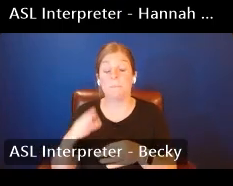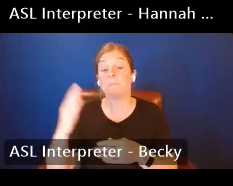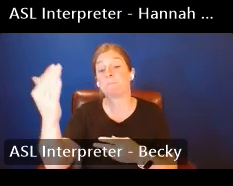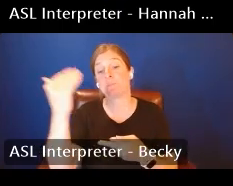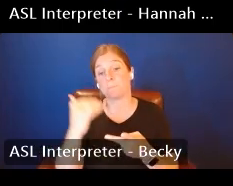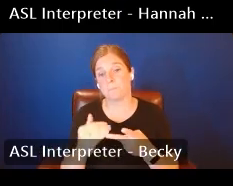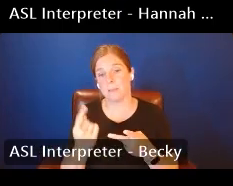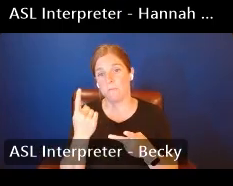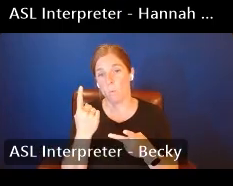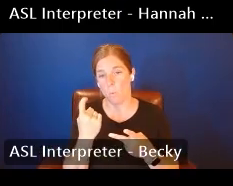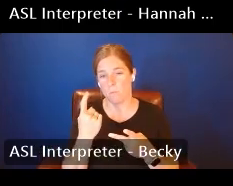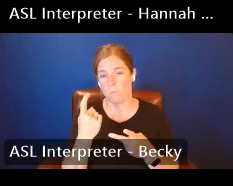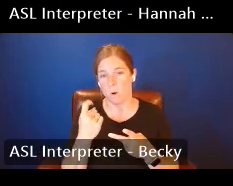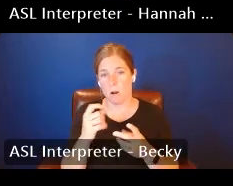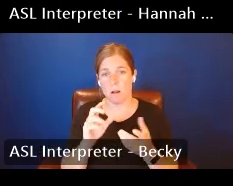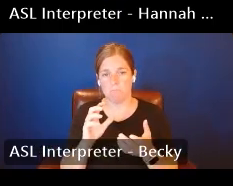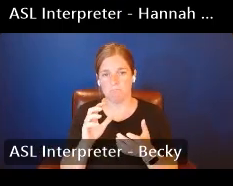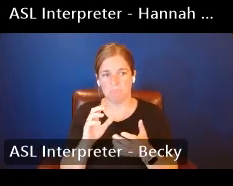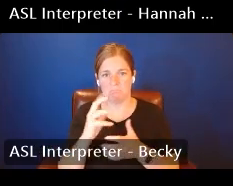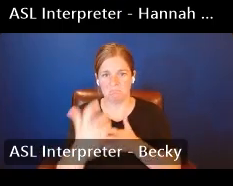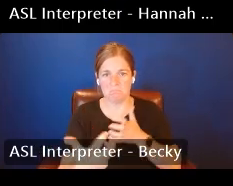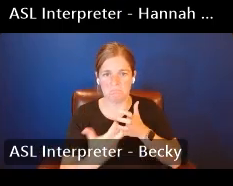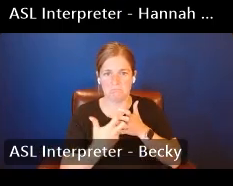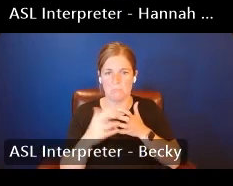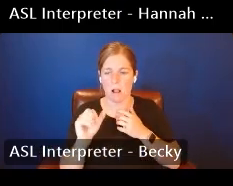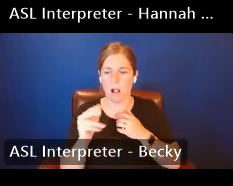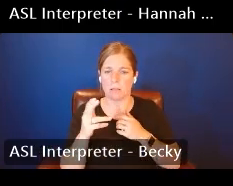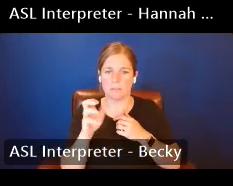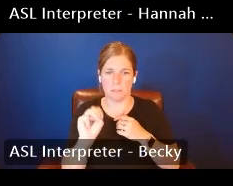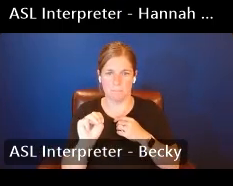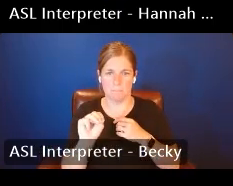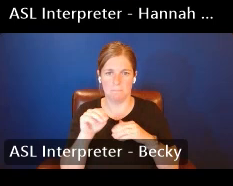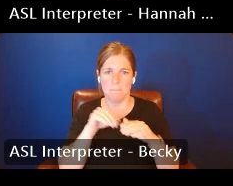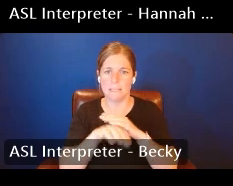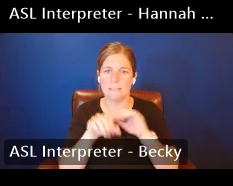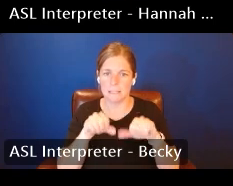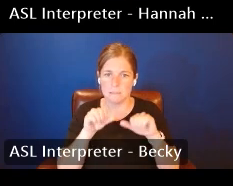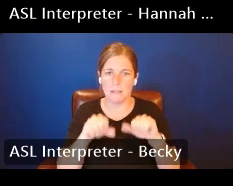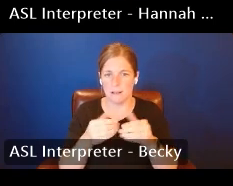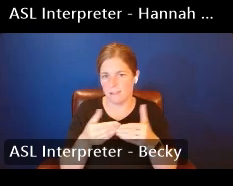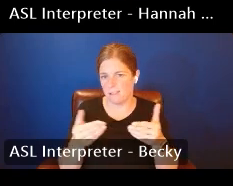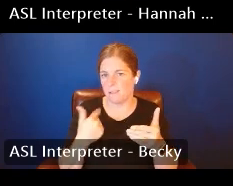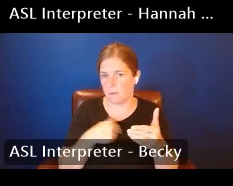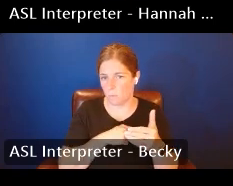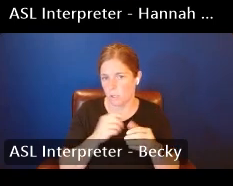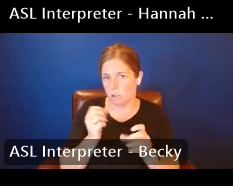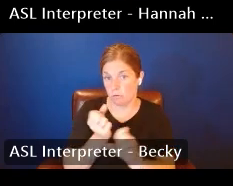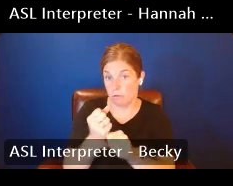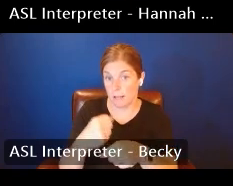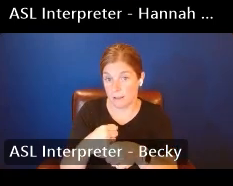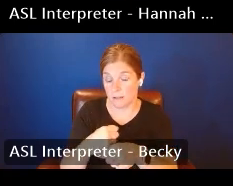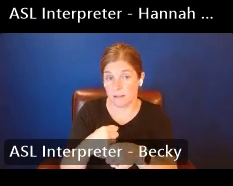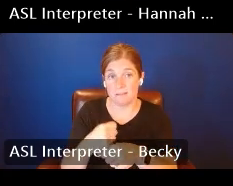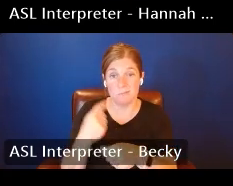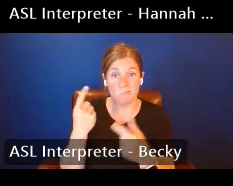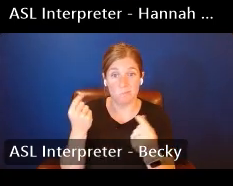accessibility tool that we created. And this is really to fix a glaring hole.